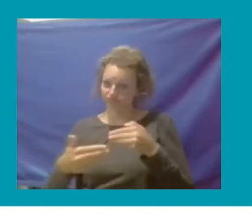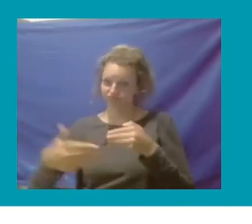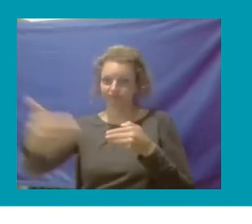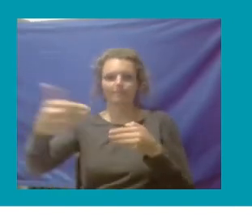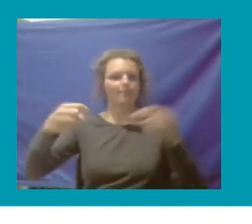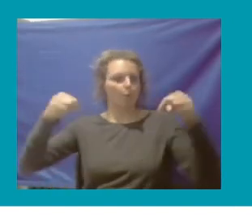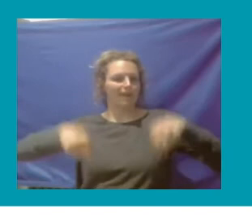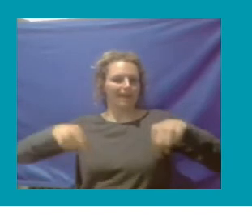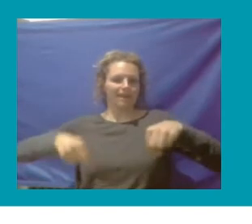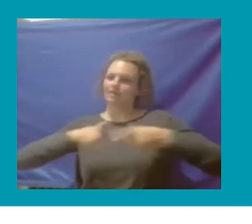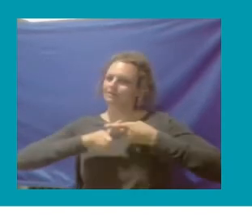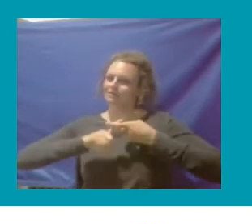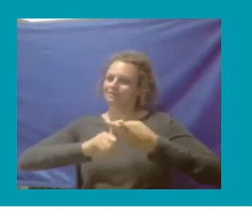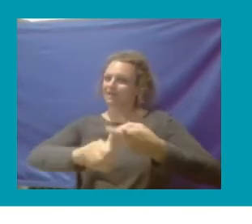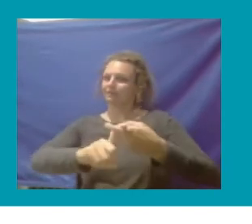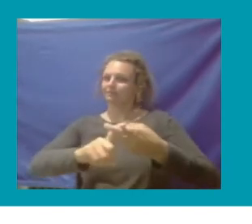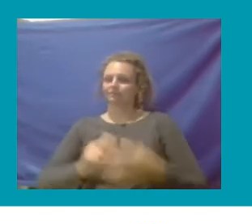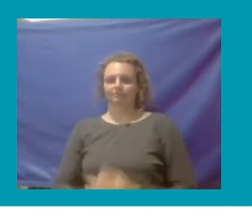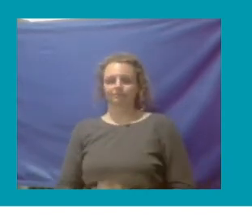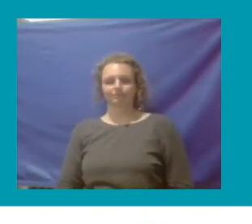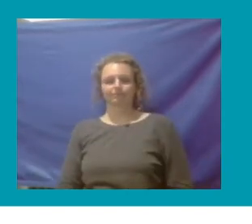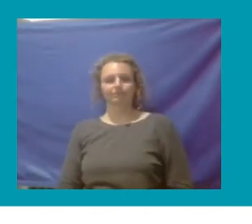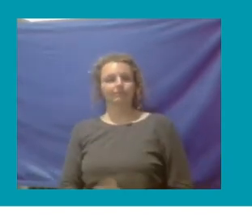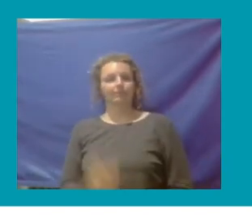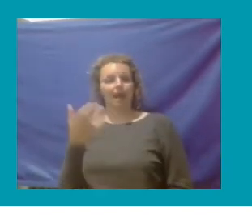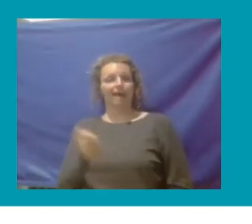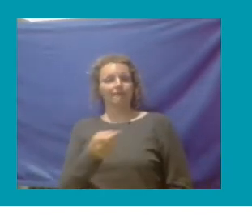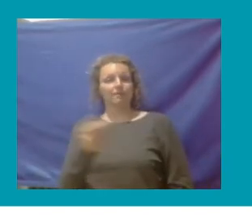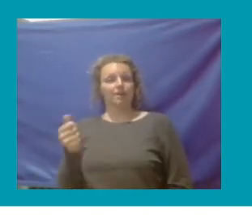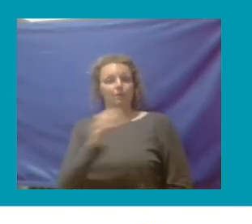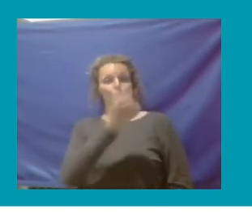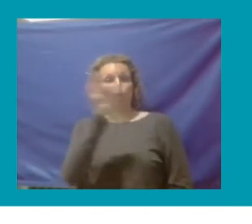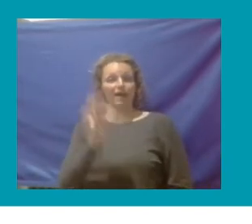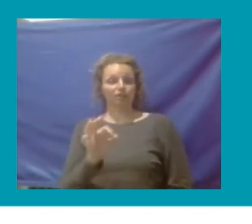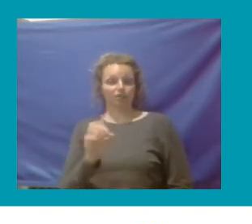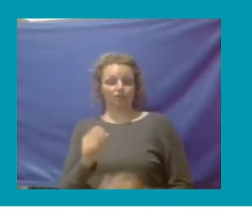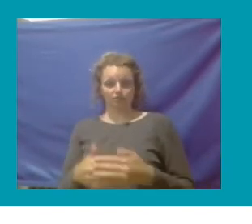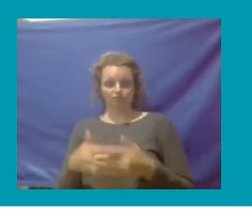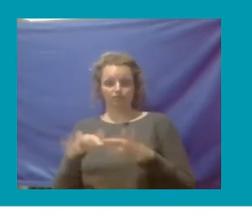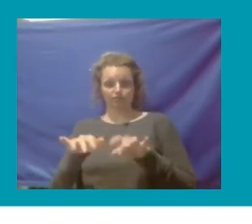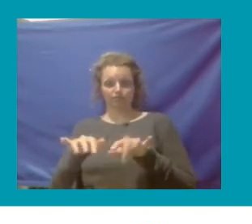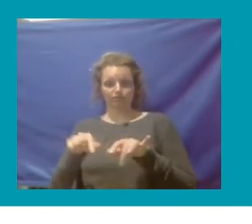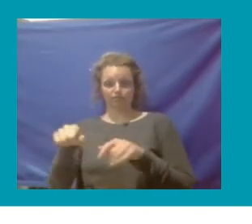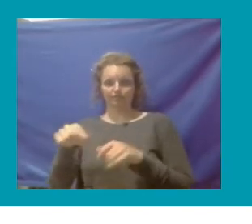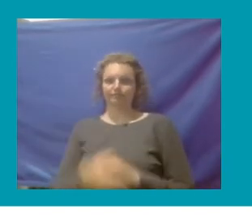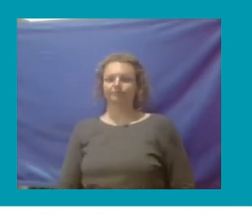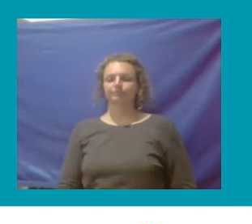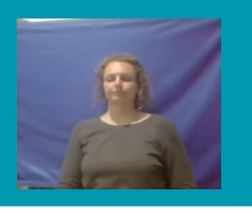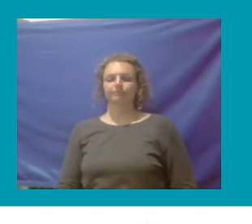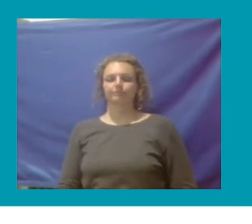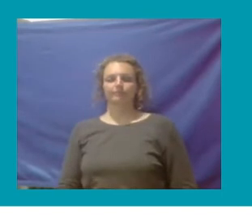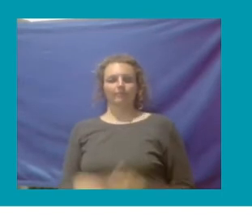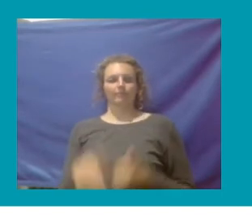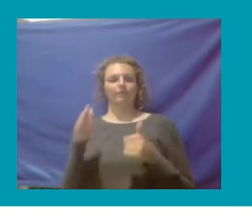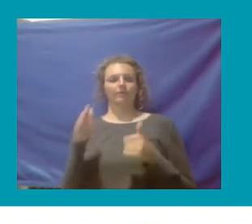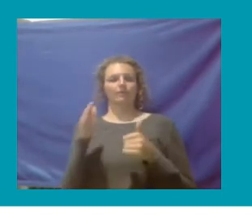I've actually got some questions now. Jane, I go on there. OK, so first of all, I think we may have answered this,